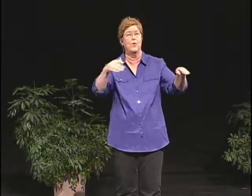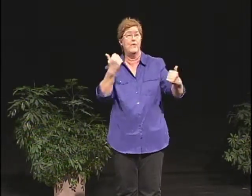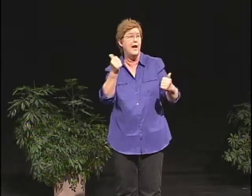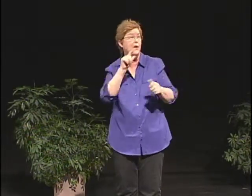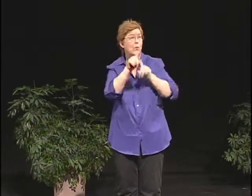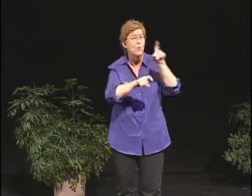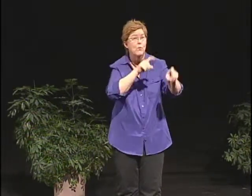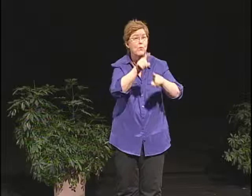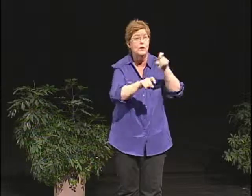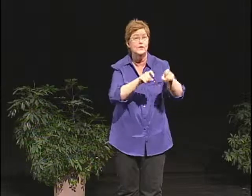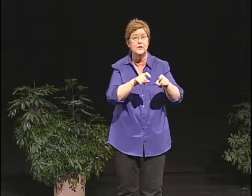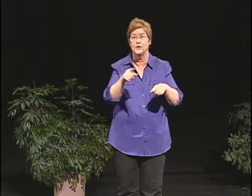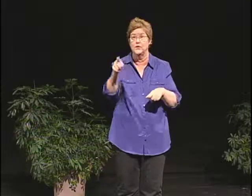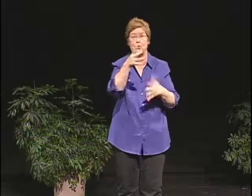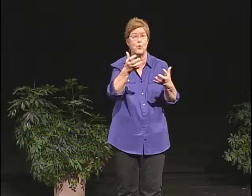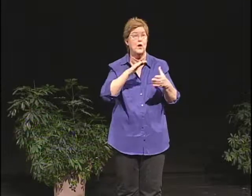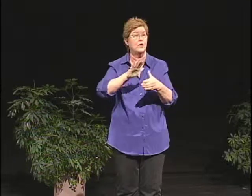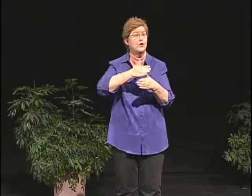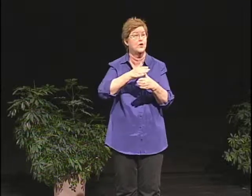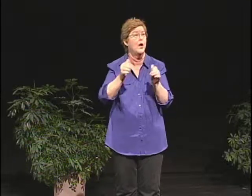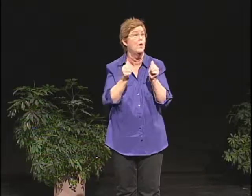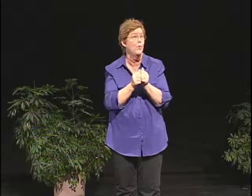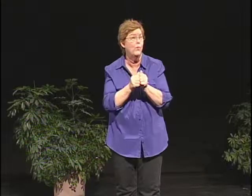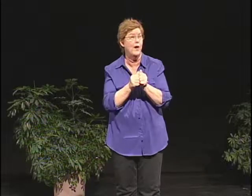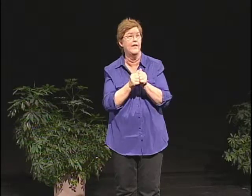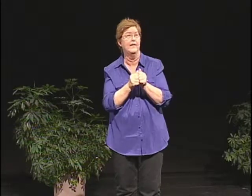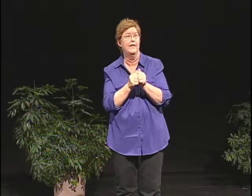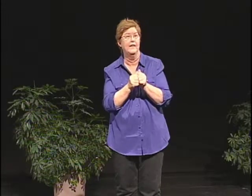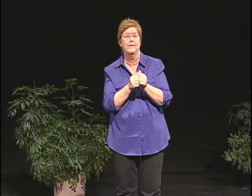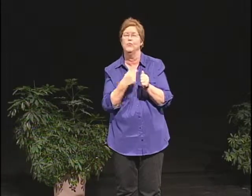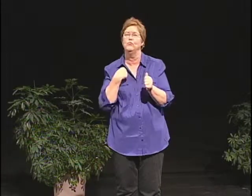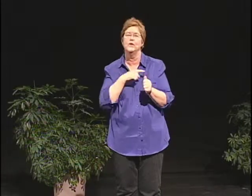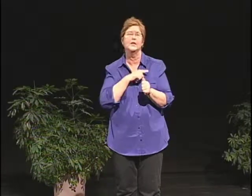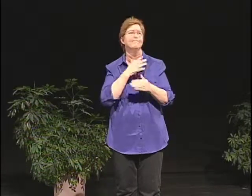So if you have any questions for her or items that you want to share,